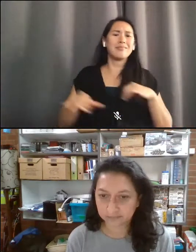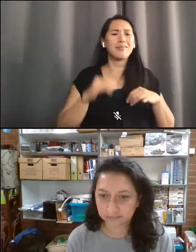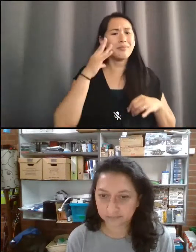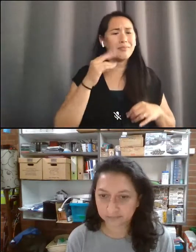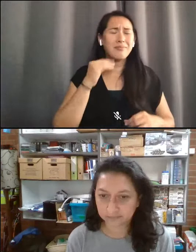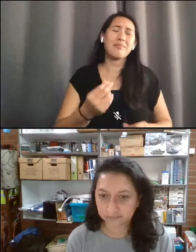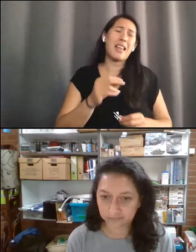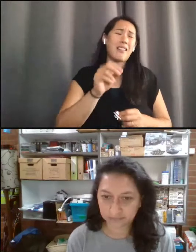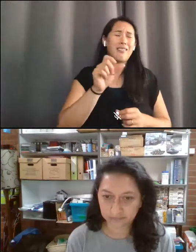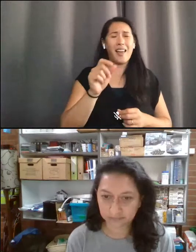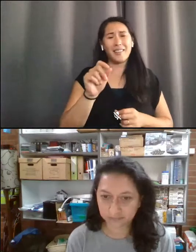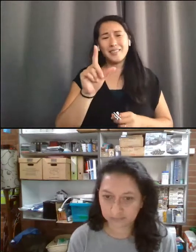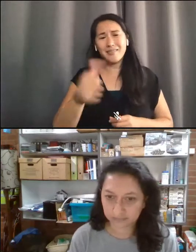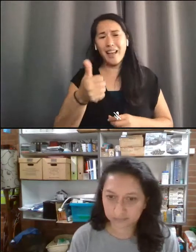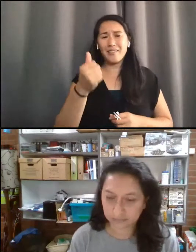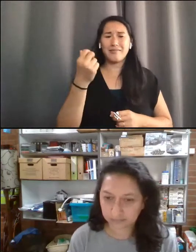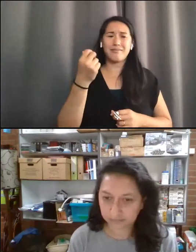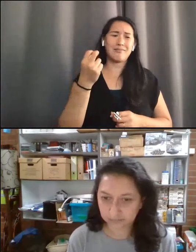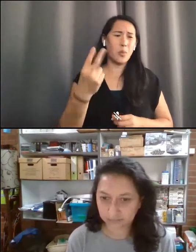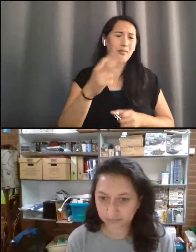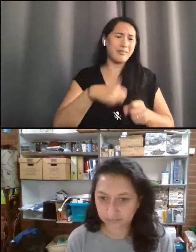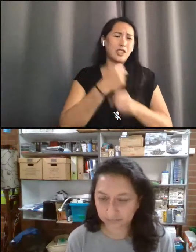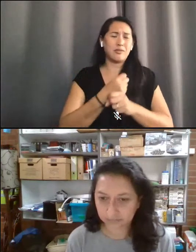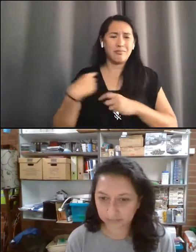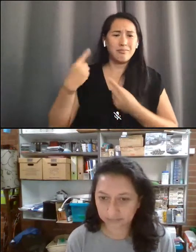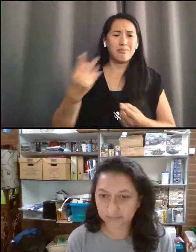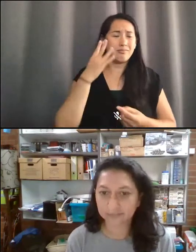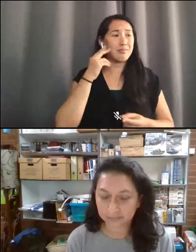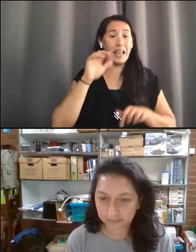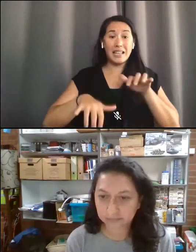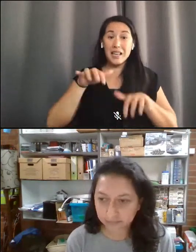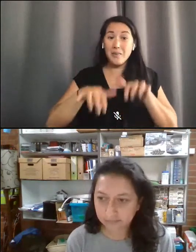together to express that need like i said keyboard accessibility being probably one of the number one